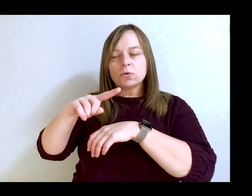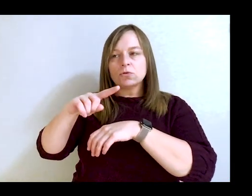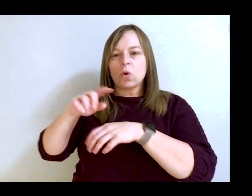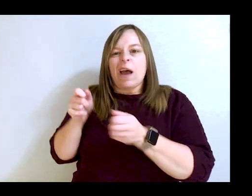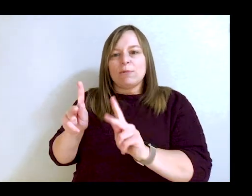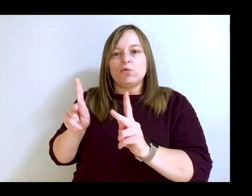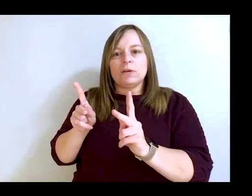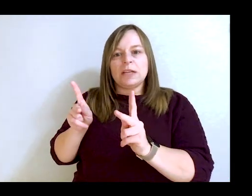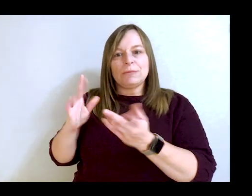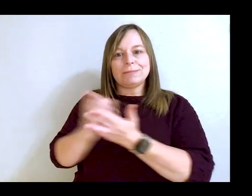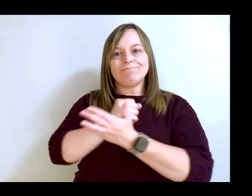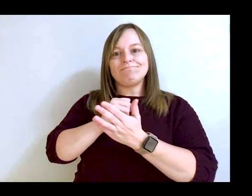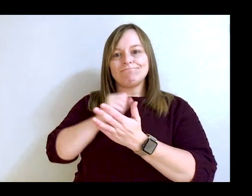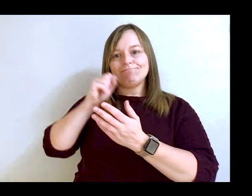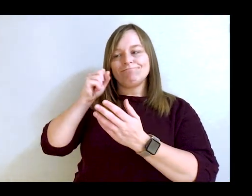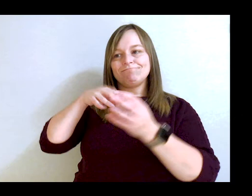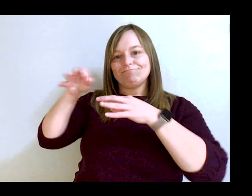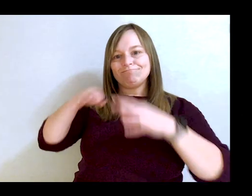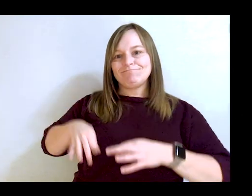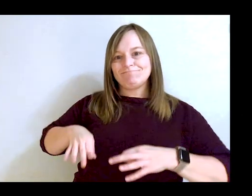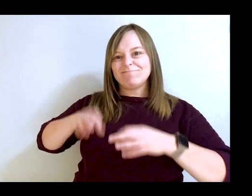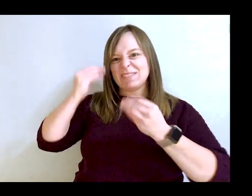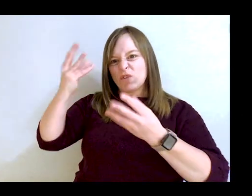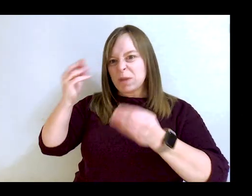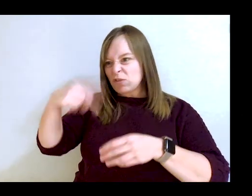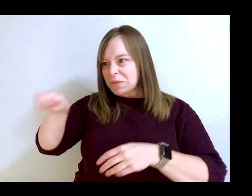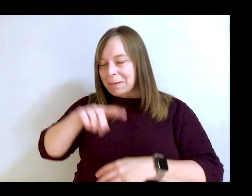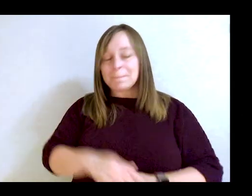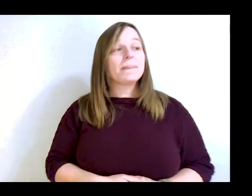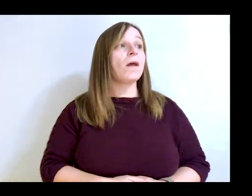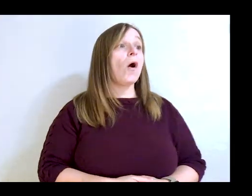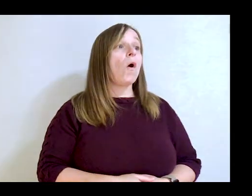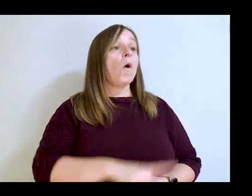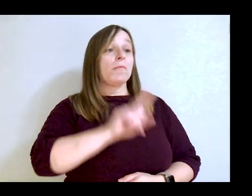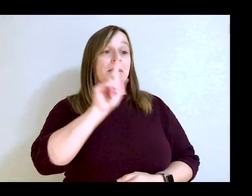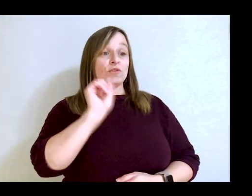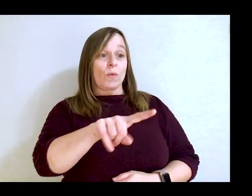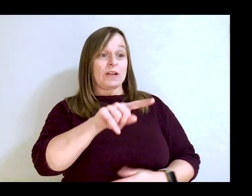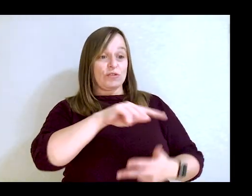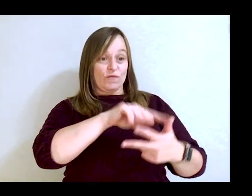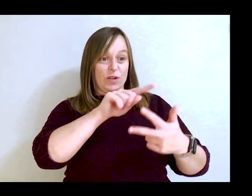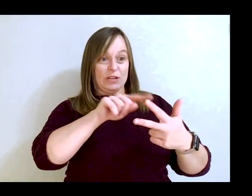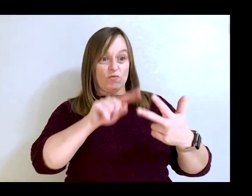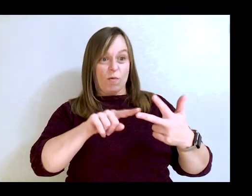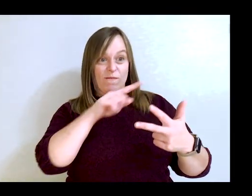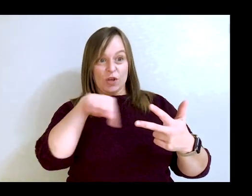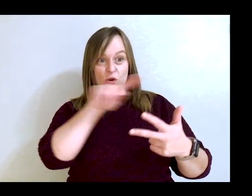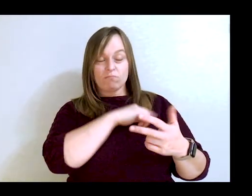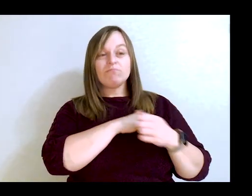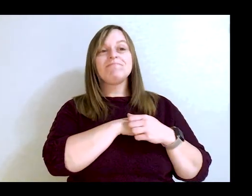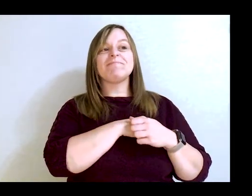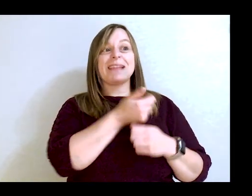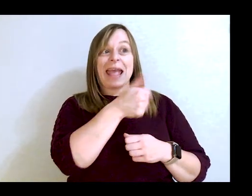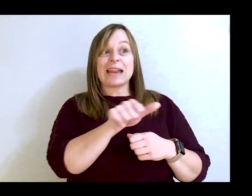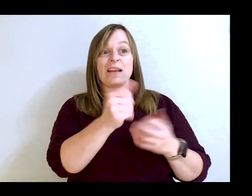that's an opportunity where we can we can provide that information too. K: So this question is for each one of you. Is there anything